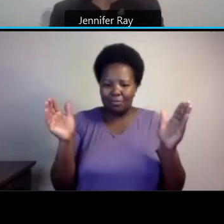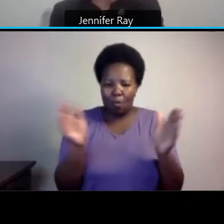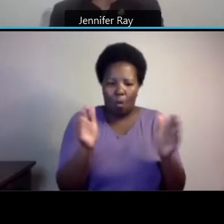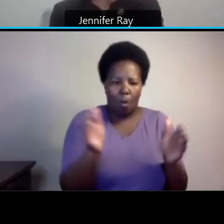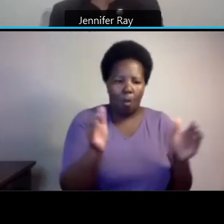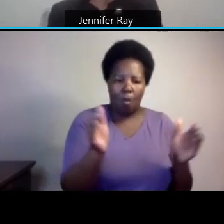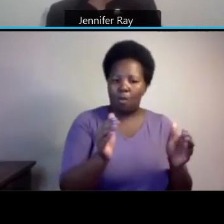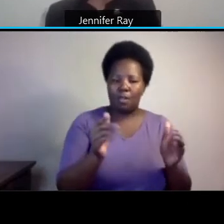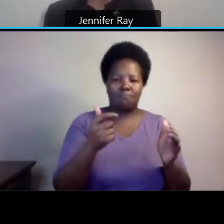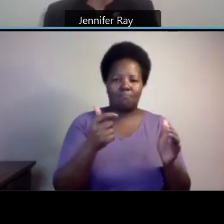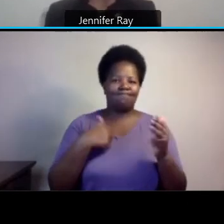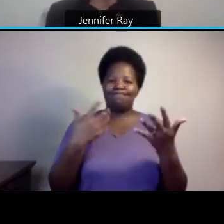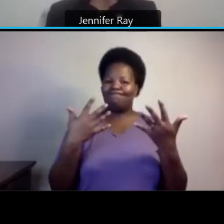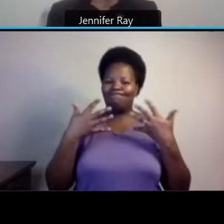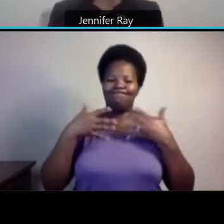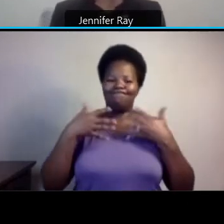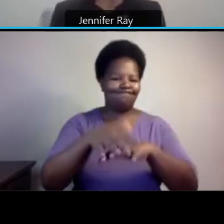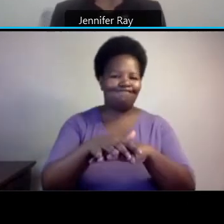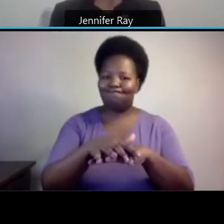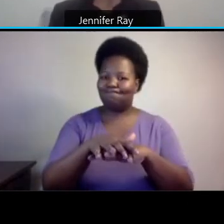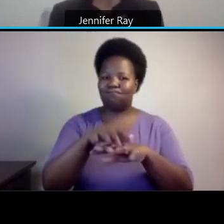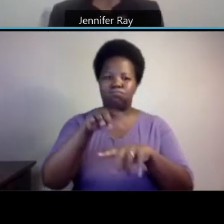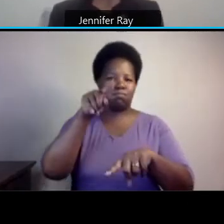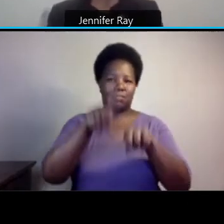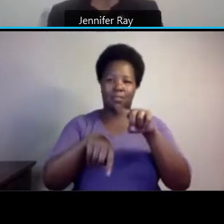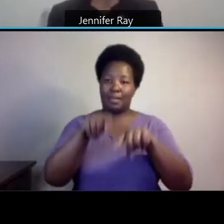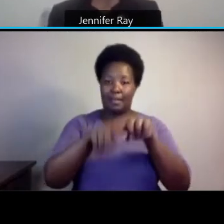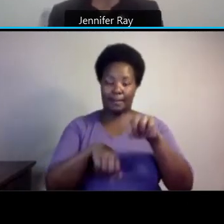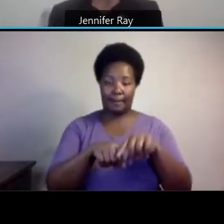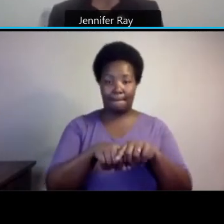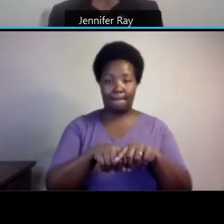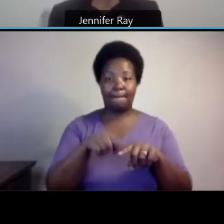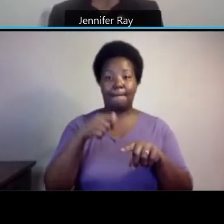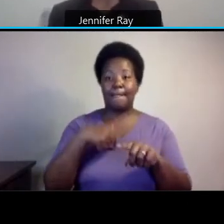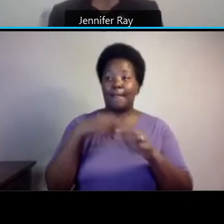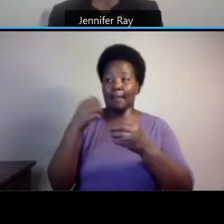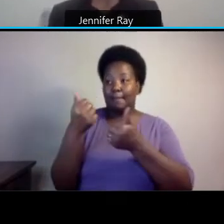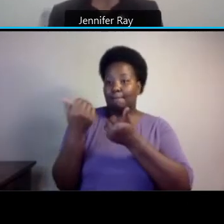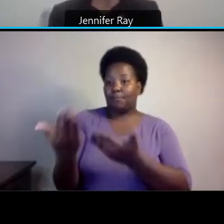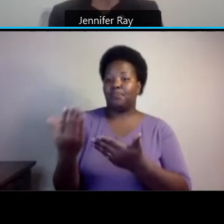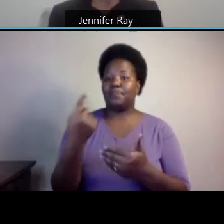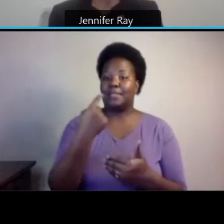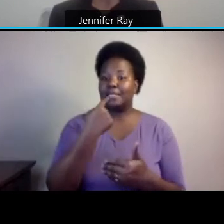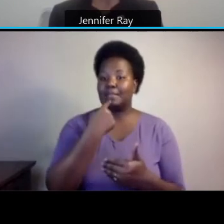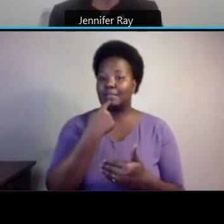next question i would suggest wider planted medians and narrower car lanes to help slow